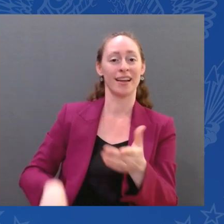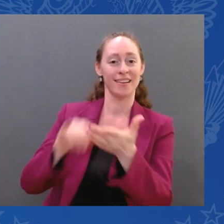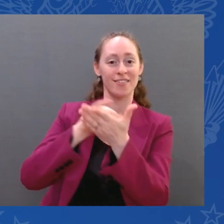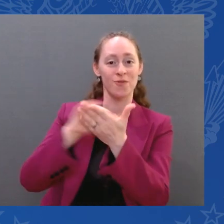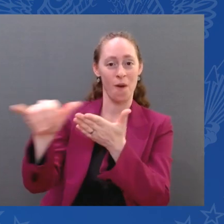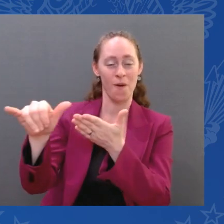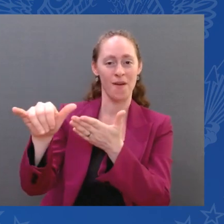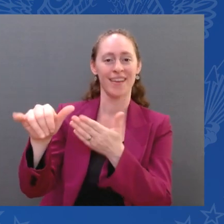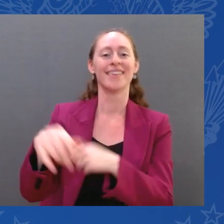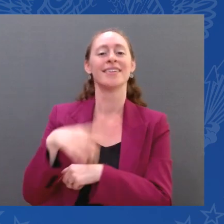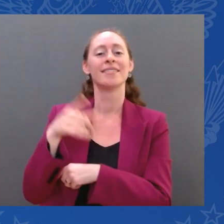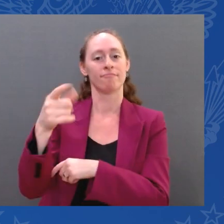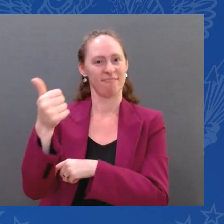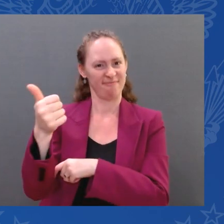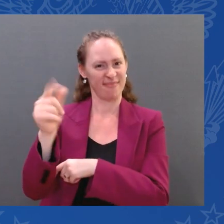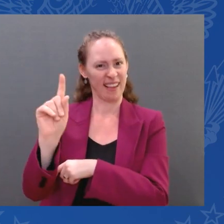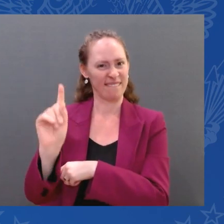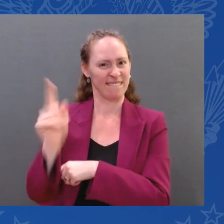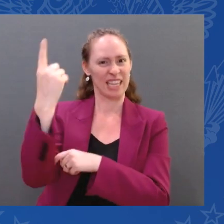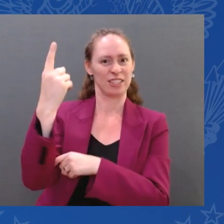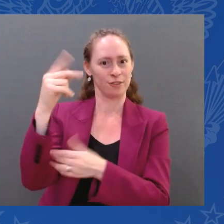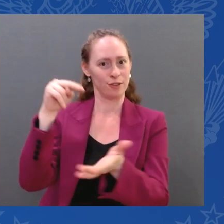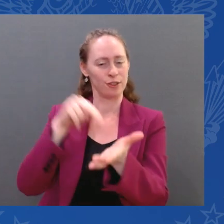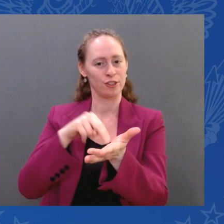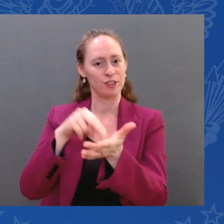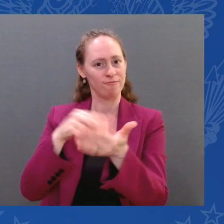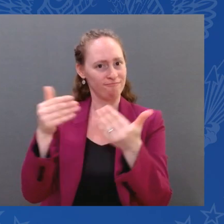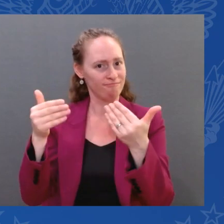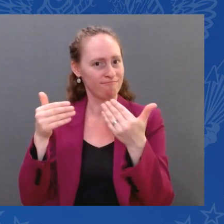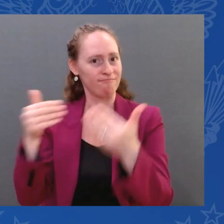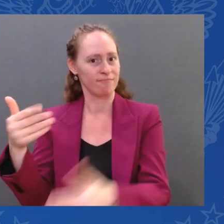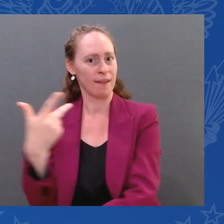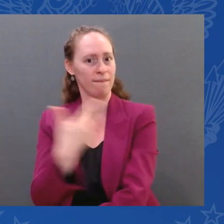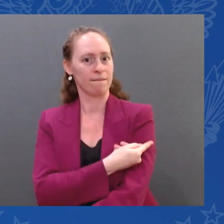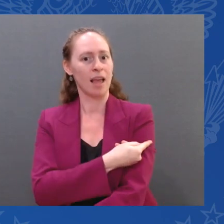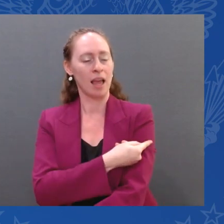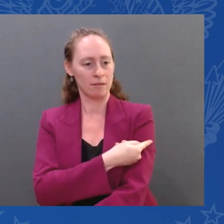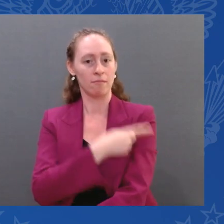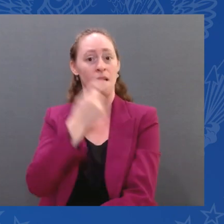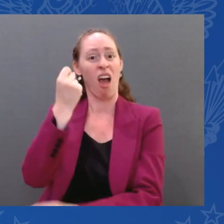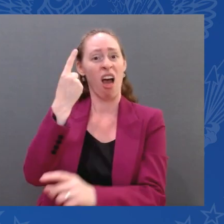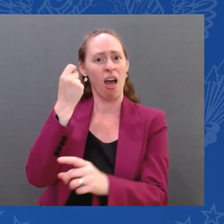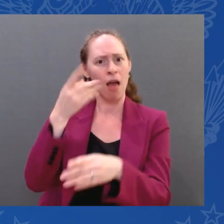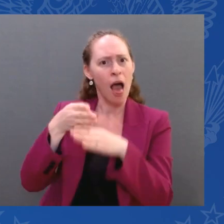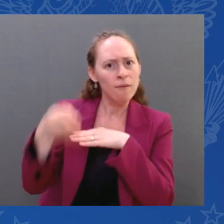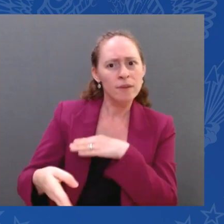outside of clinical trials. At the height of the pandemic, she directed a team of nurses as they worked tirelessly